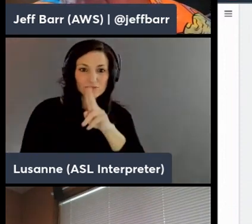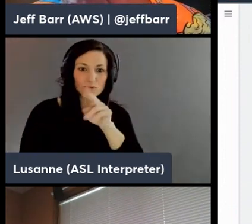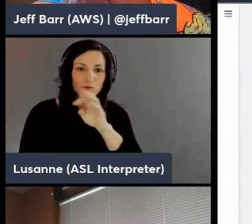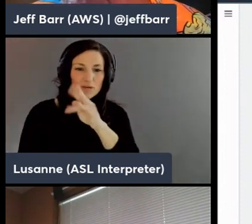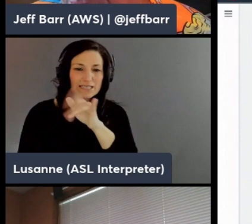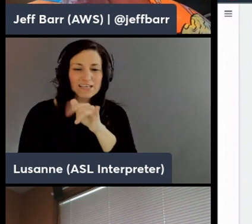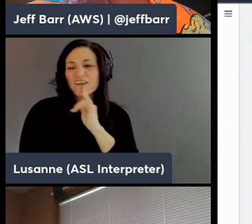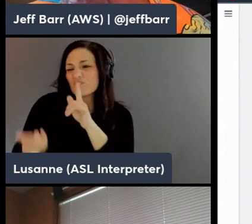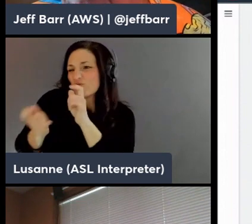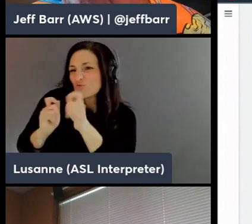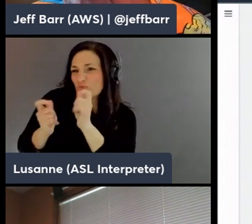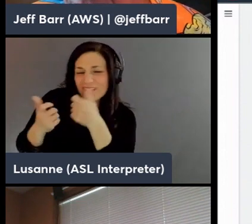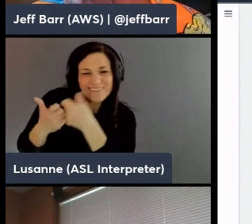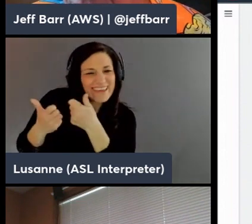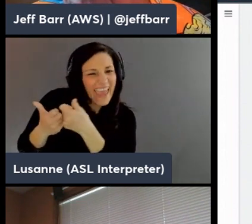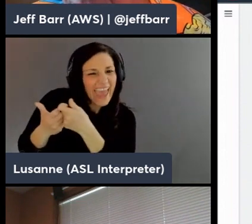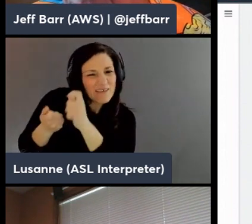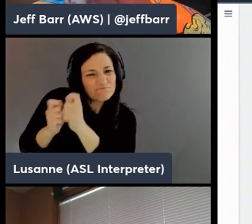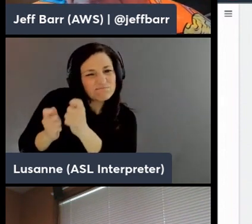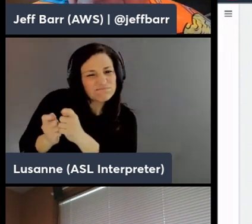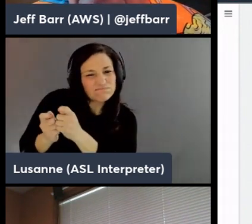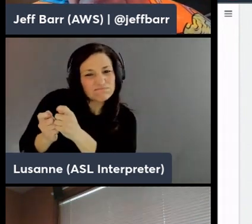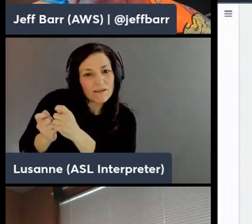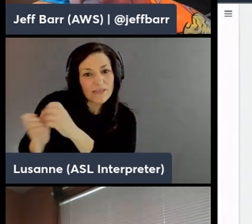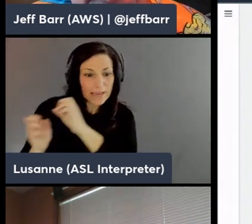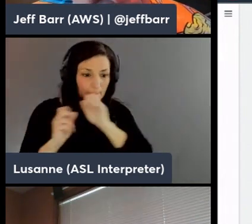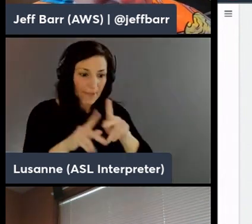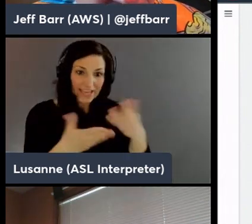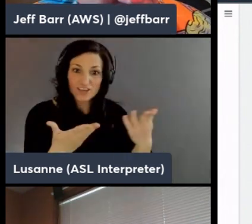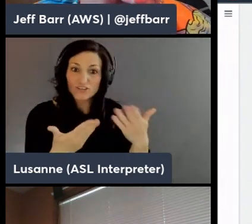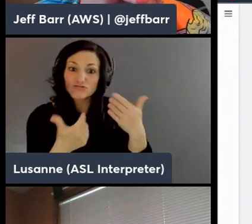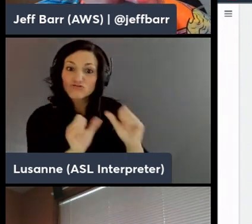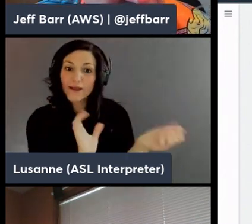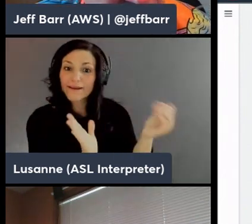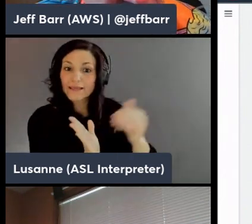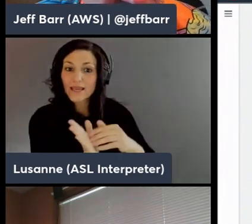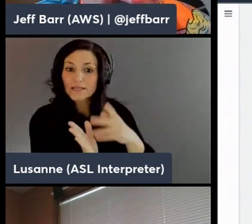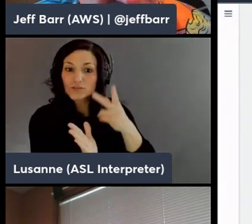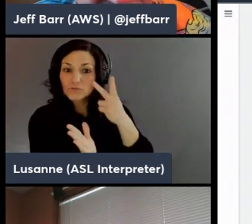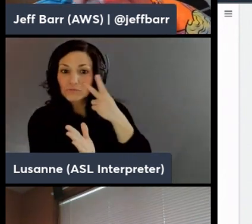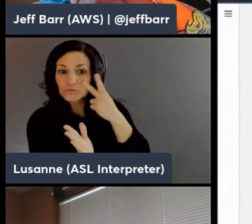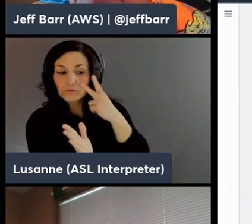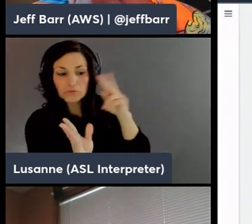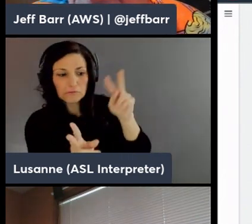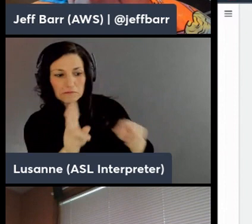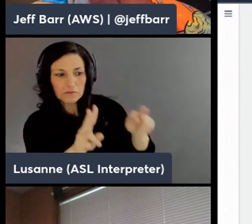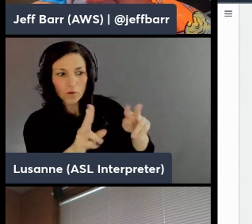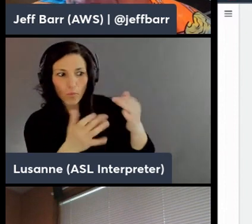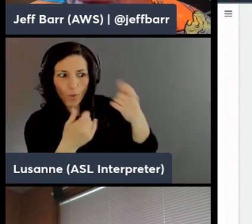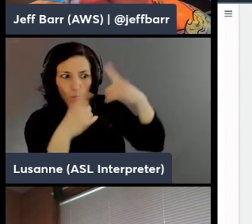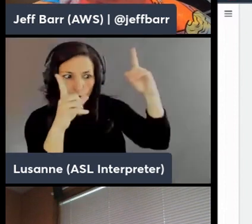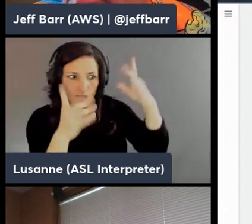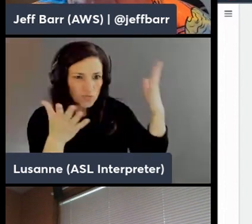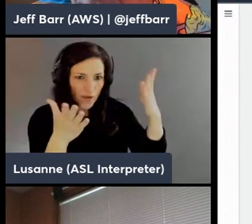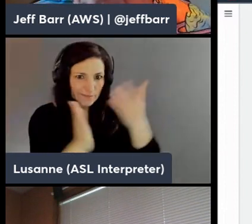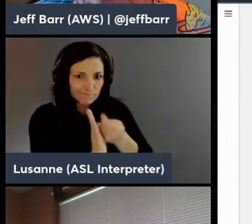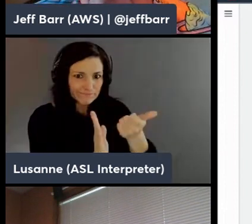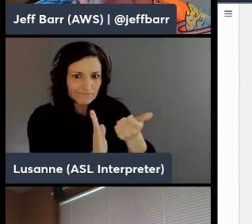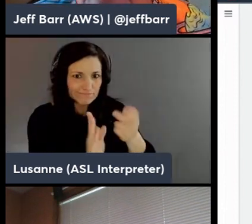and then try it again as a way to figure out, you know, what works, what doesn't. Okay, all right.